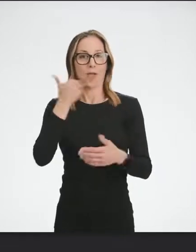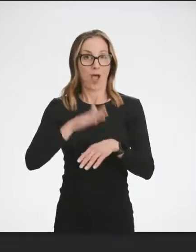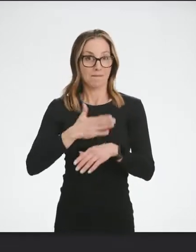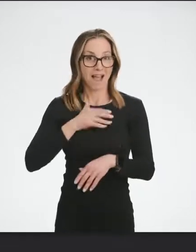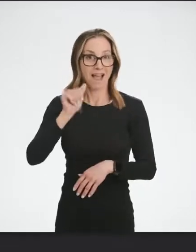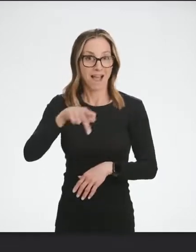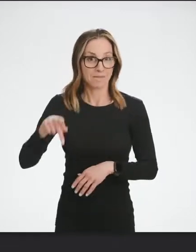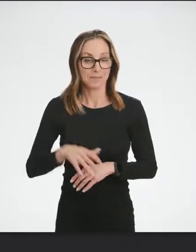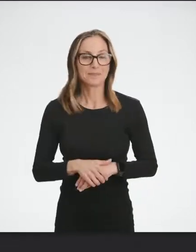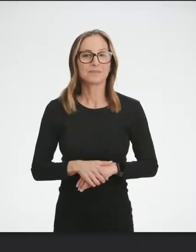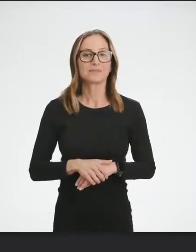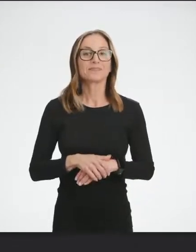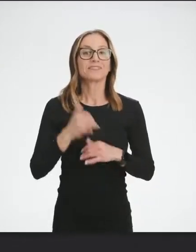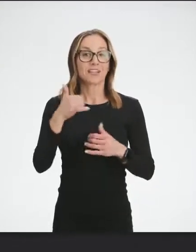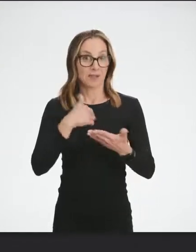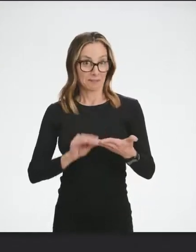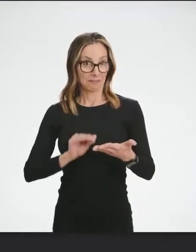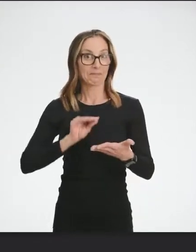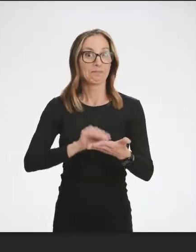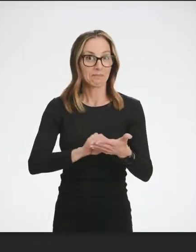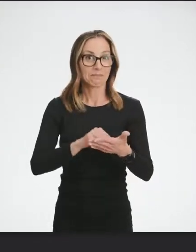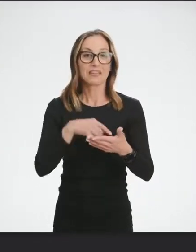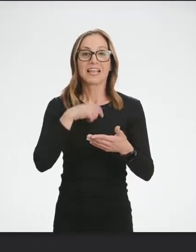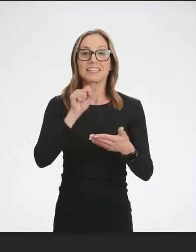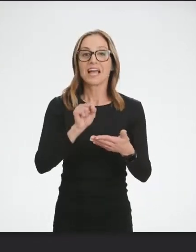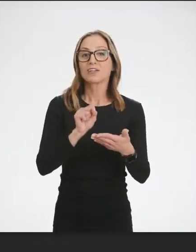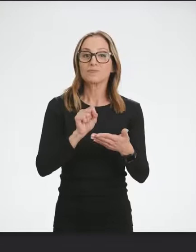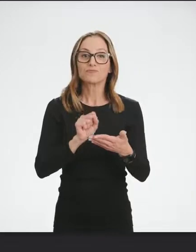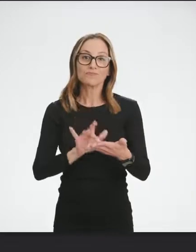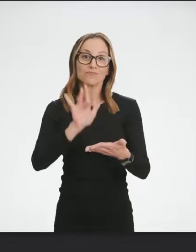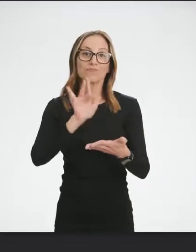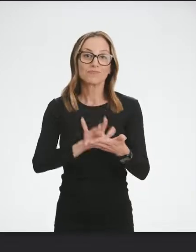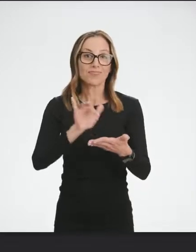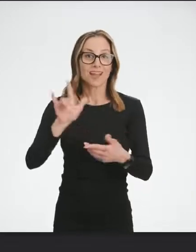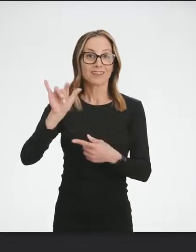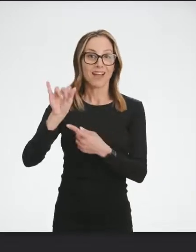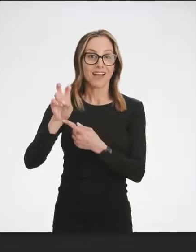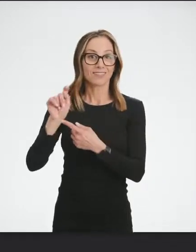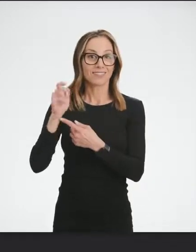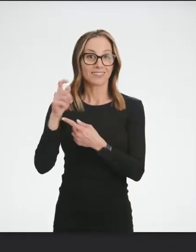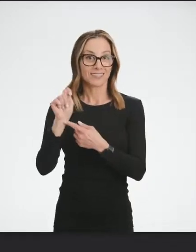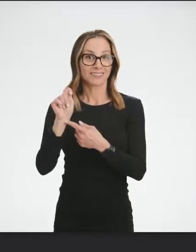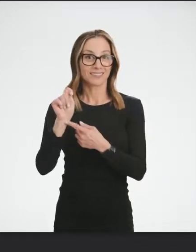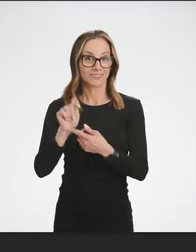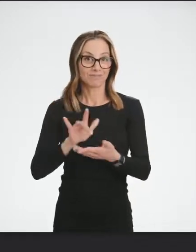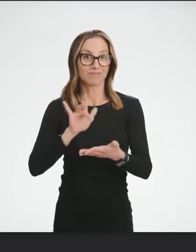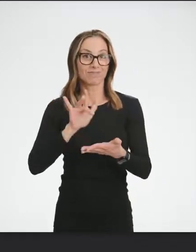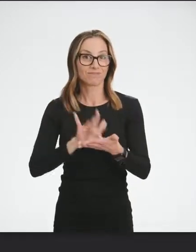Now that I've added it in, I can tap the Live Text button, select the text, or use quick